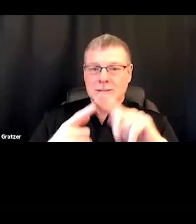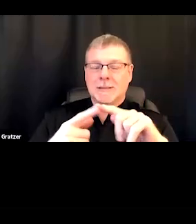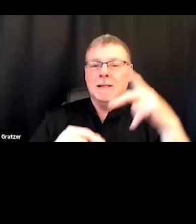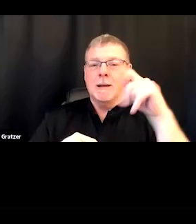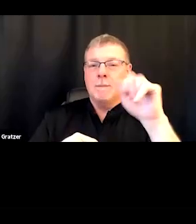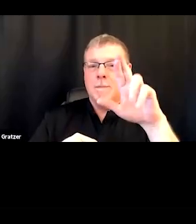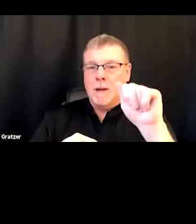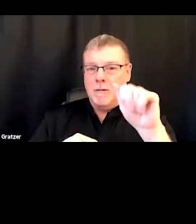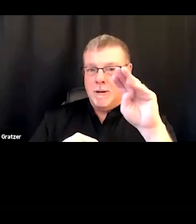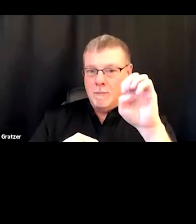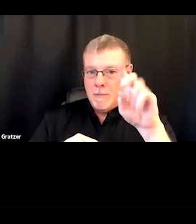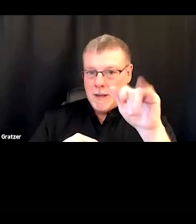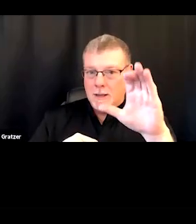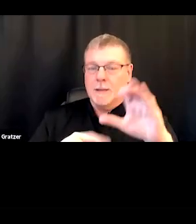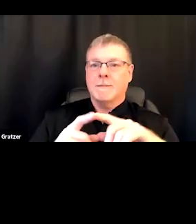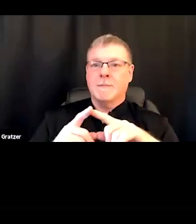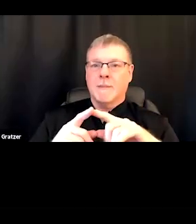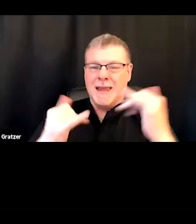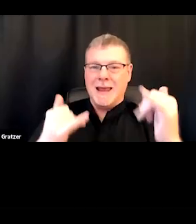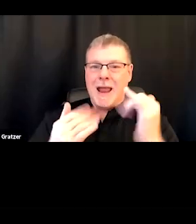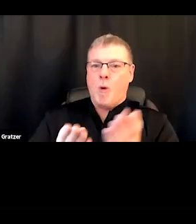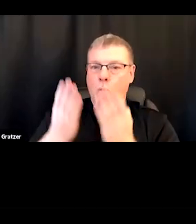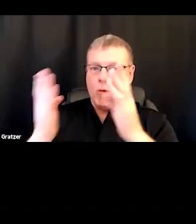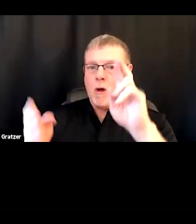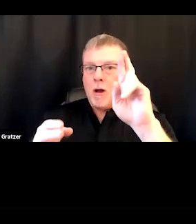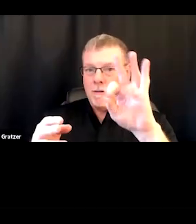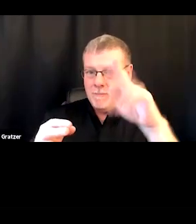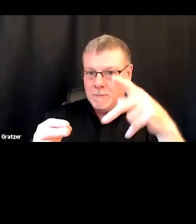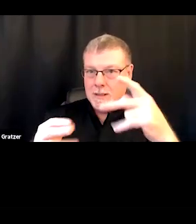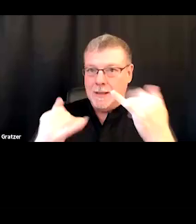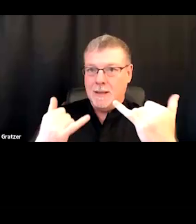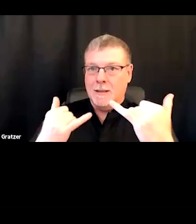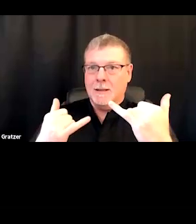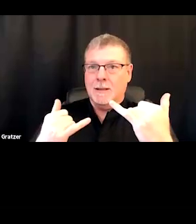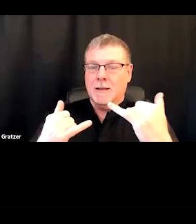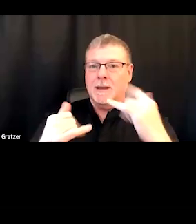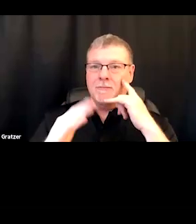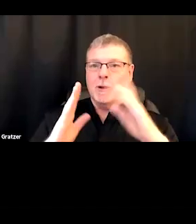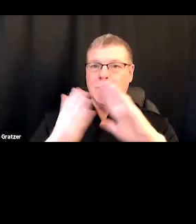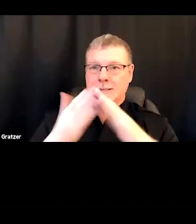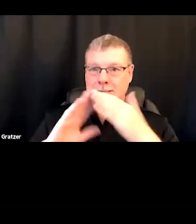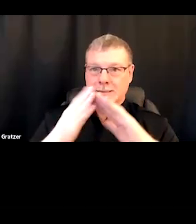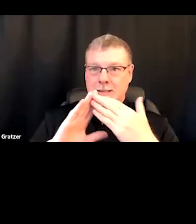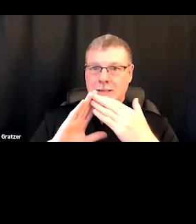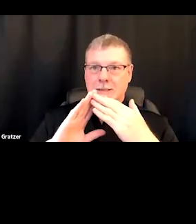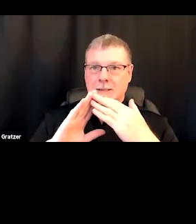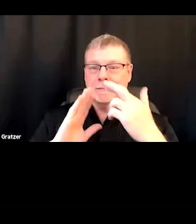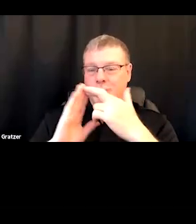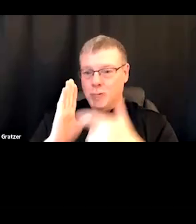We're currently in the middle of an RFP, just per city rules for the medical services,